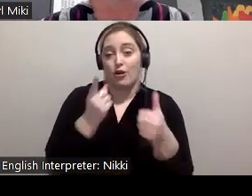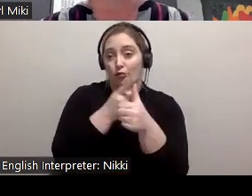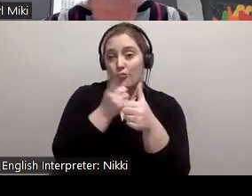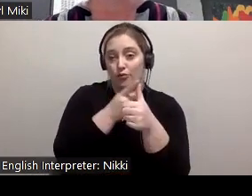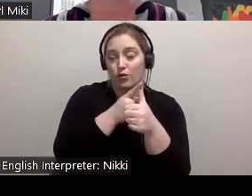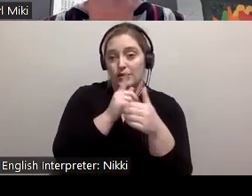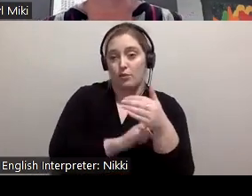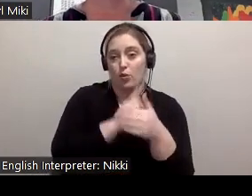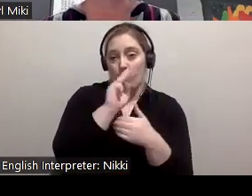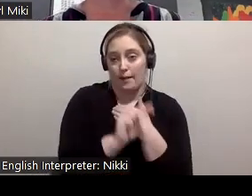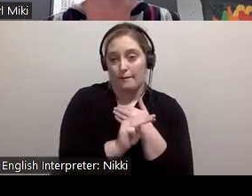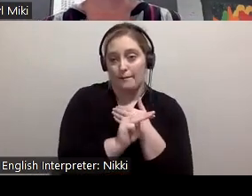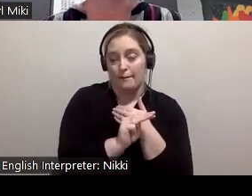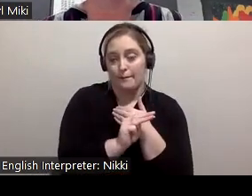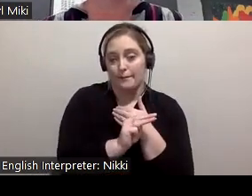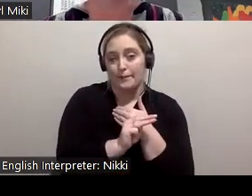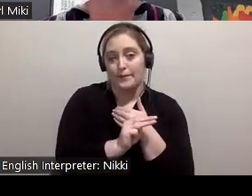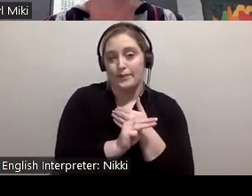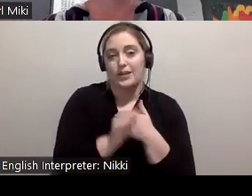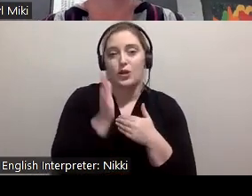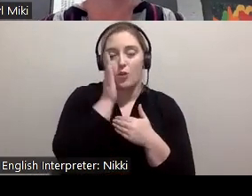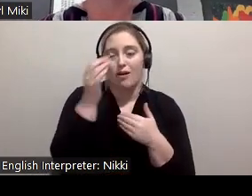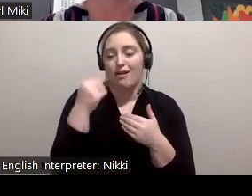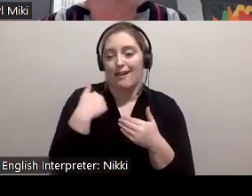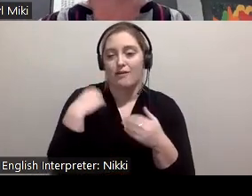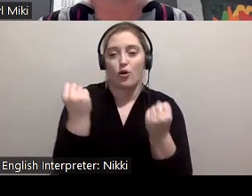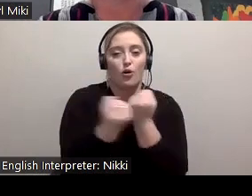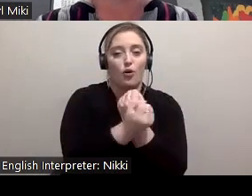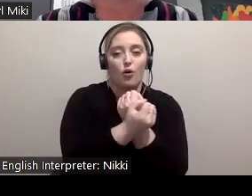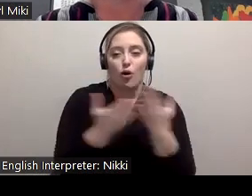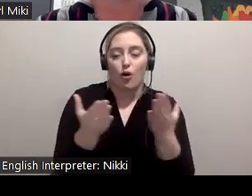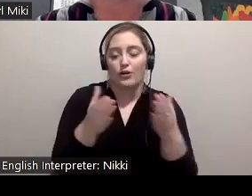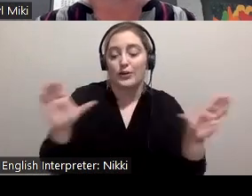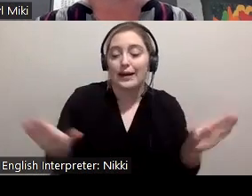you're going to input details of the activities that you